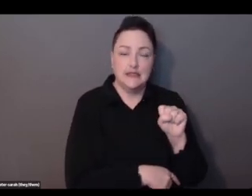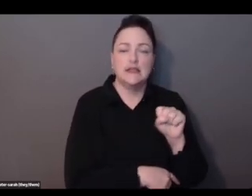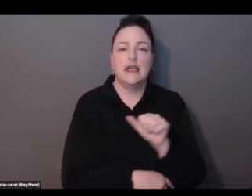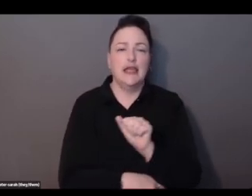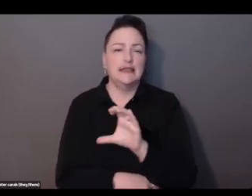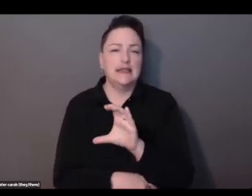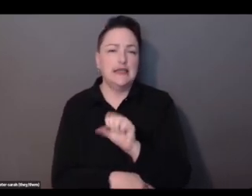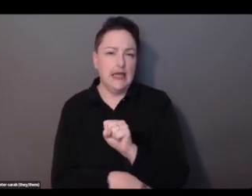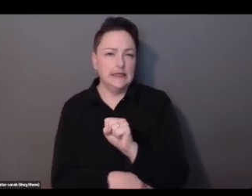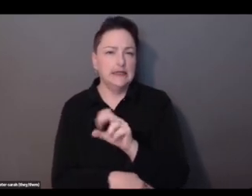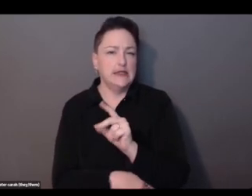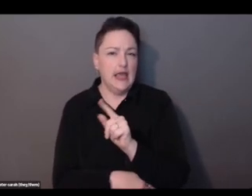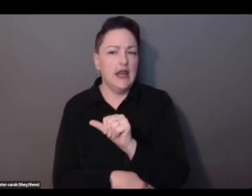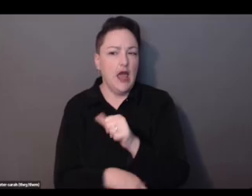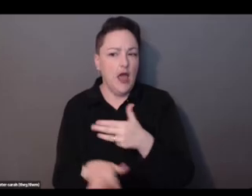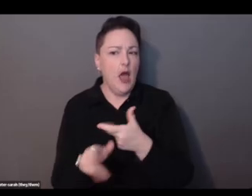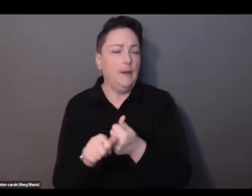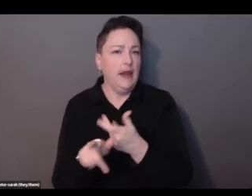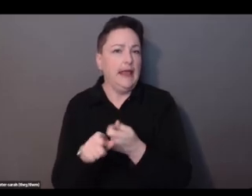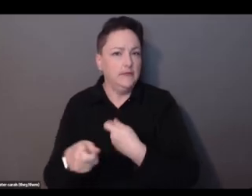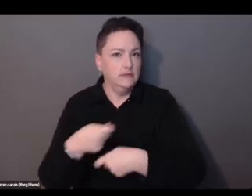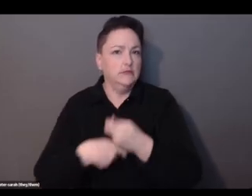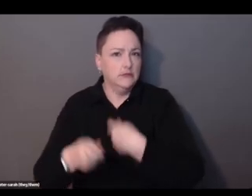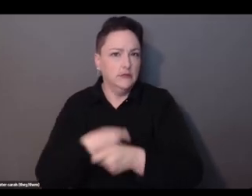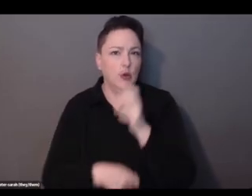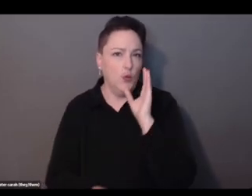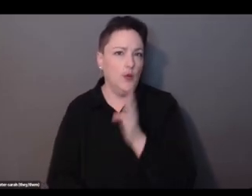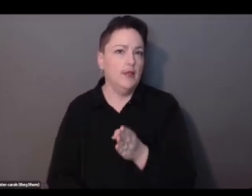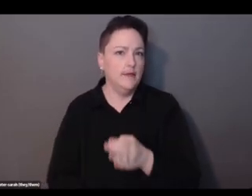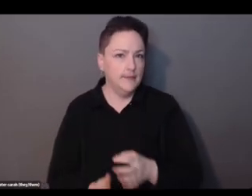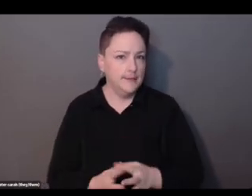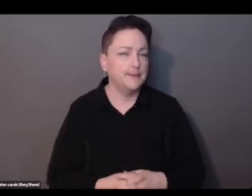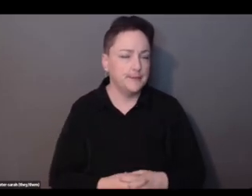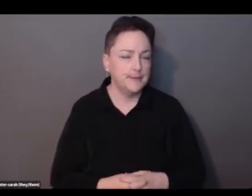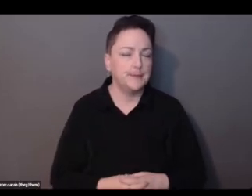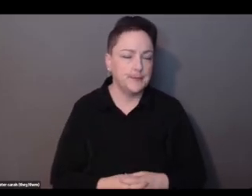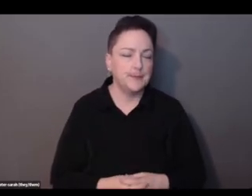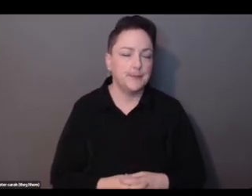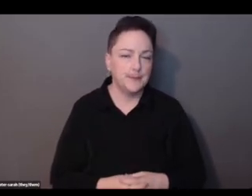use more recent years of the data as well.